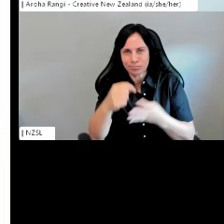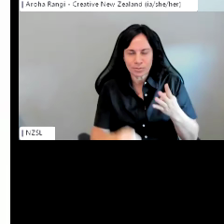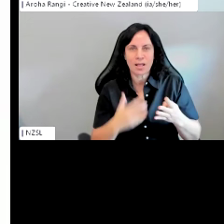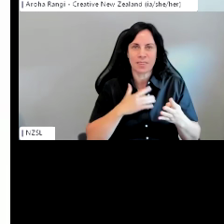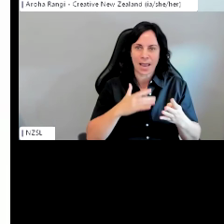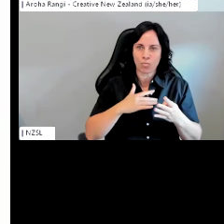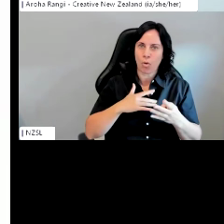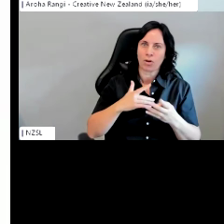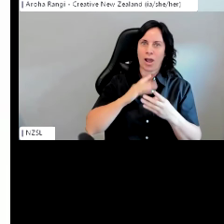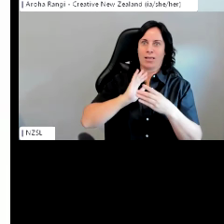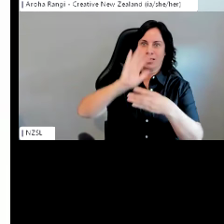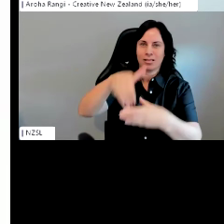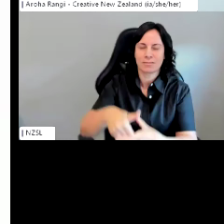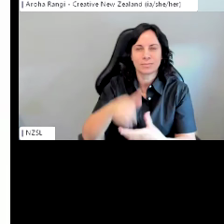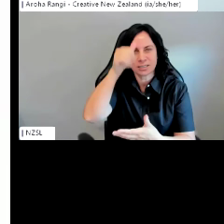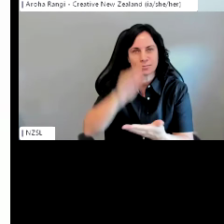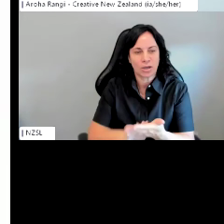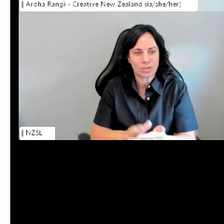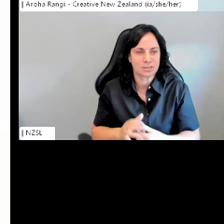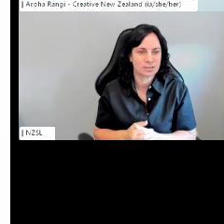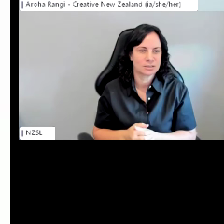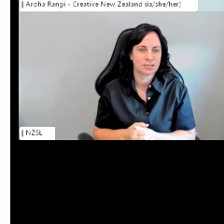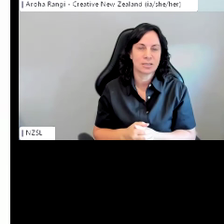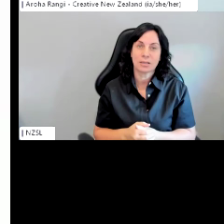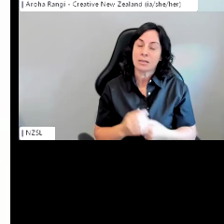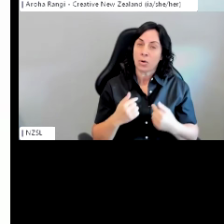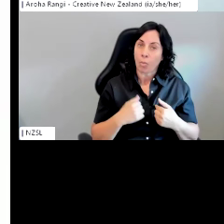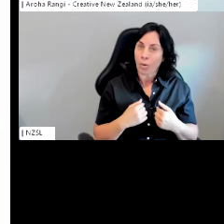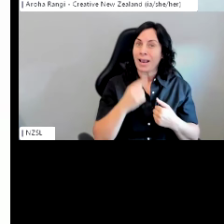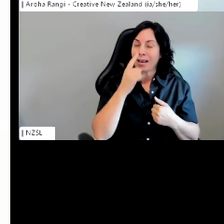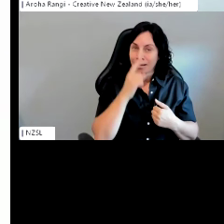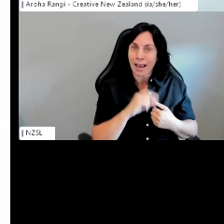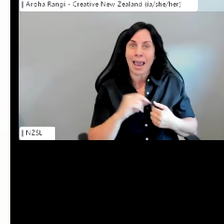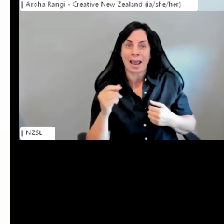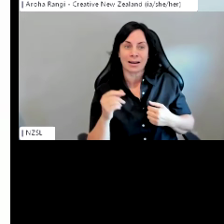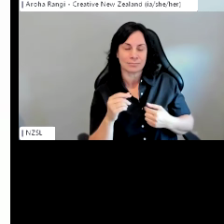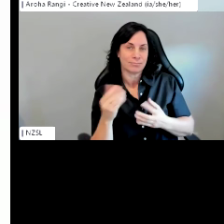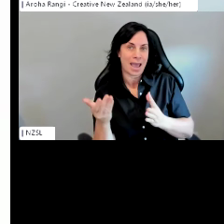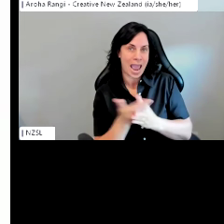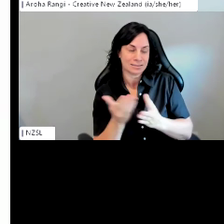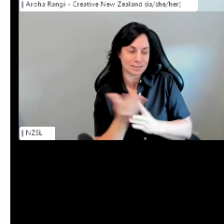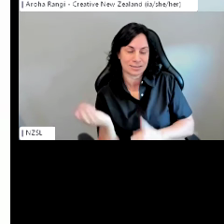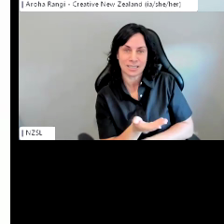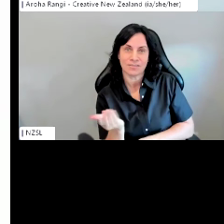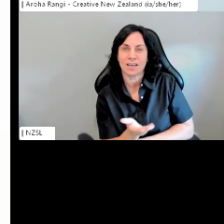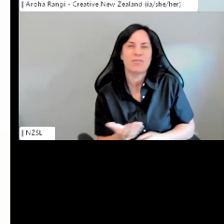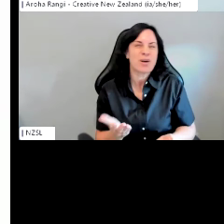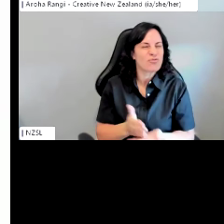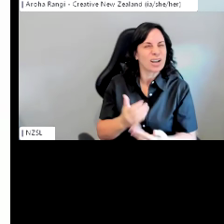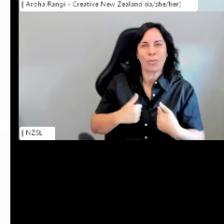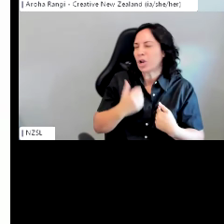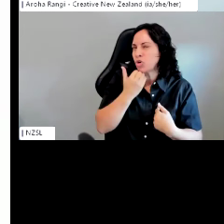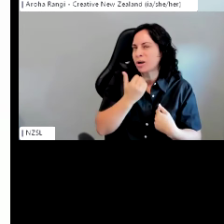can bring that to people but we just don't do it enough. Um the you know expression are literally